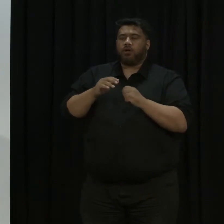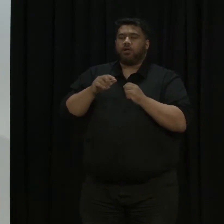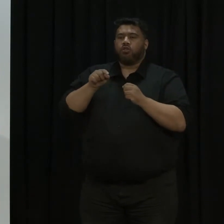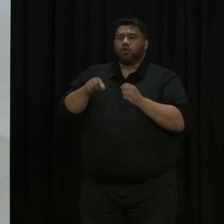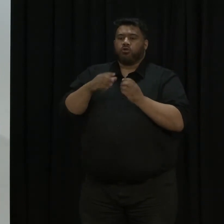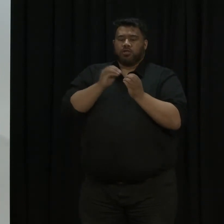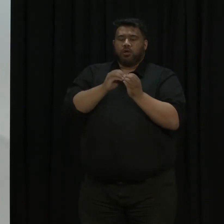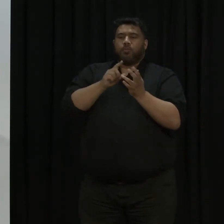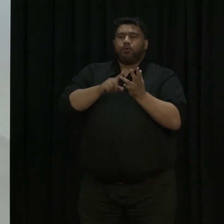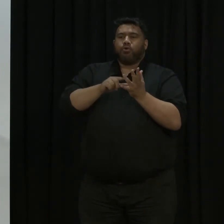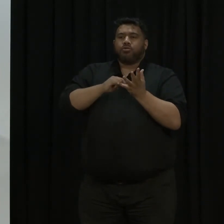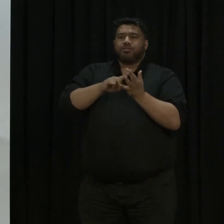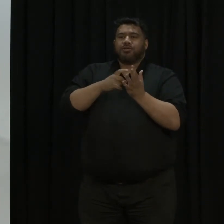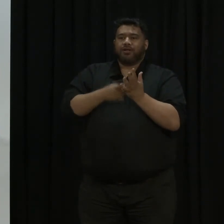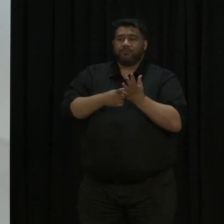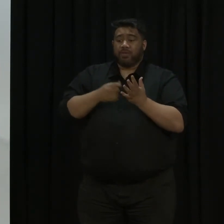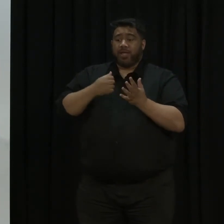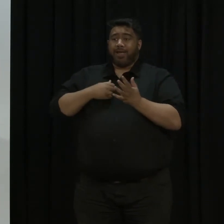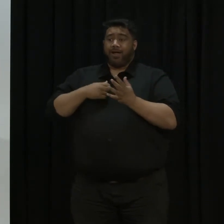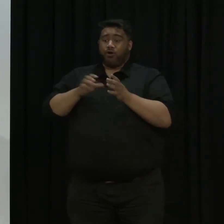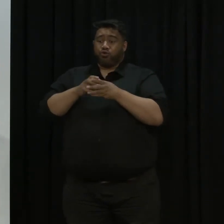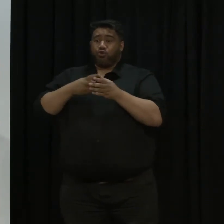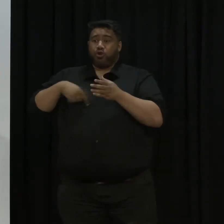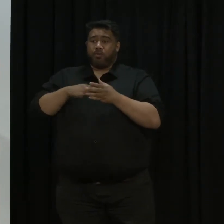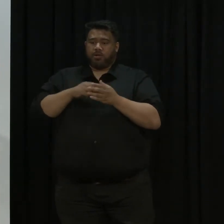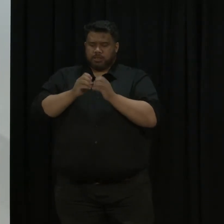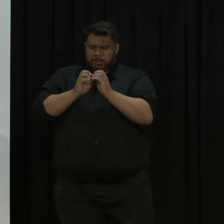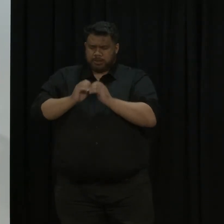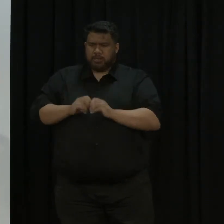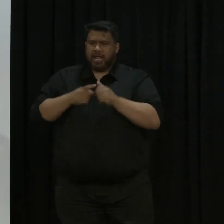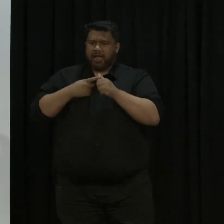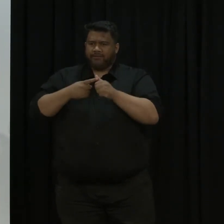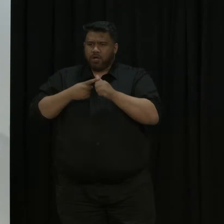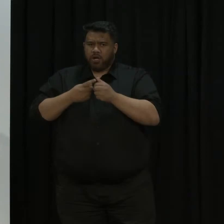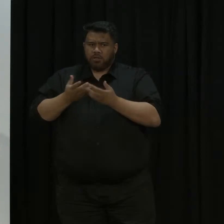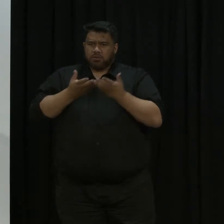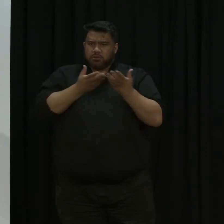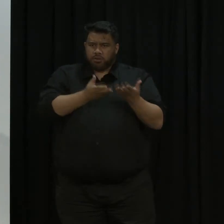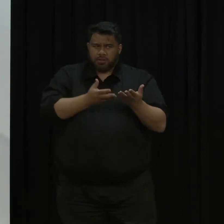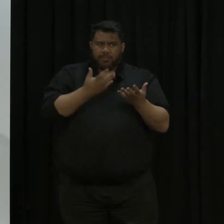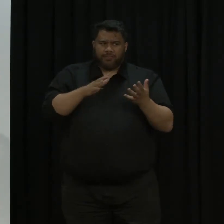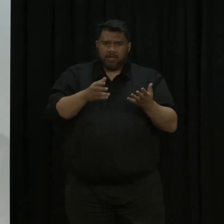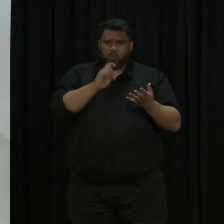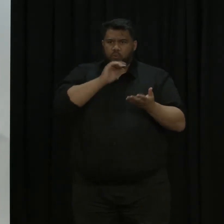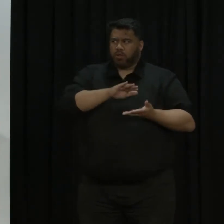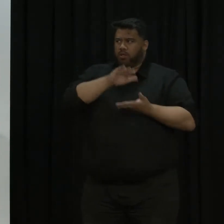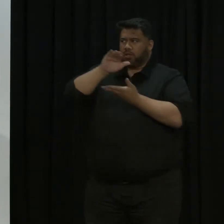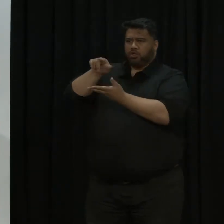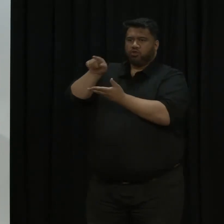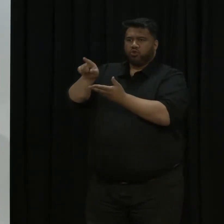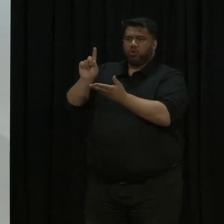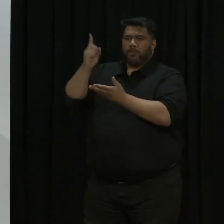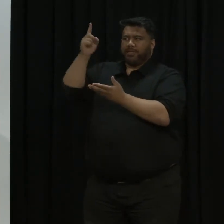At the moment Medsafe is looking at the data around booster shots and our advisory group is finalising its advice